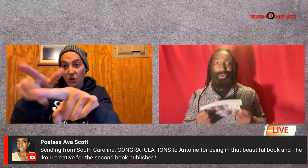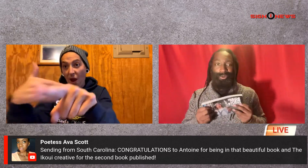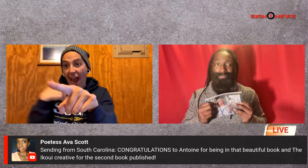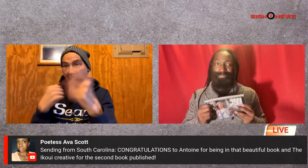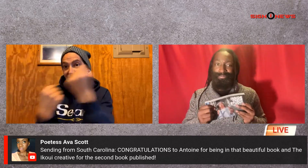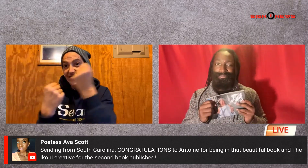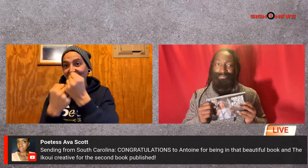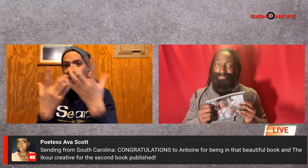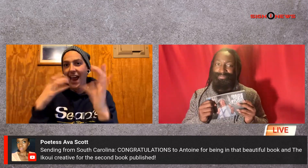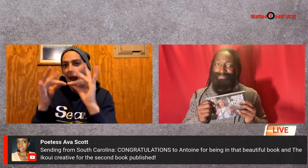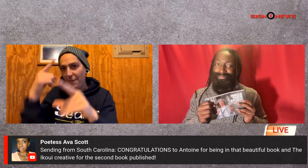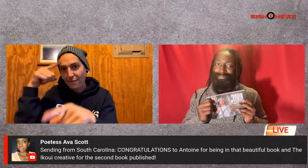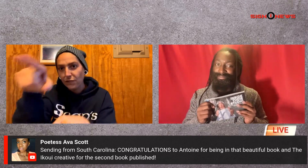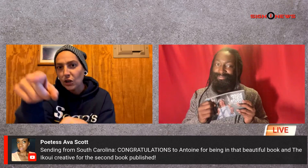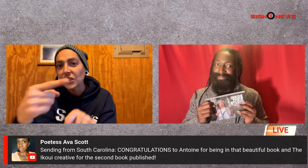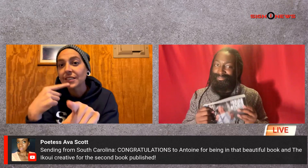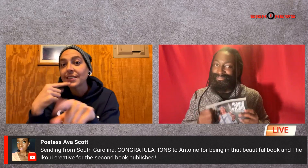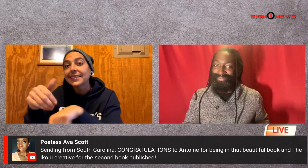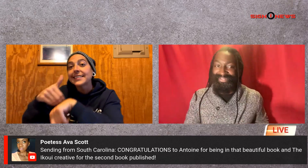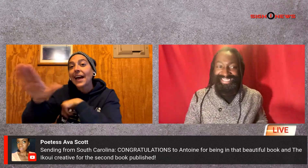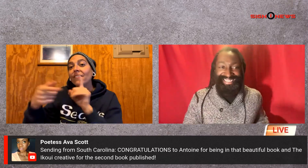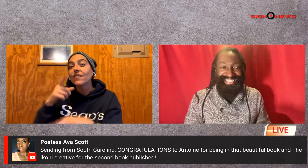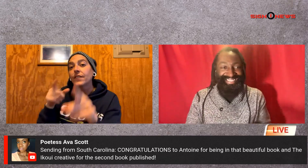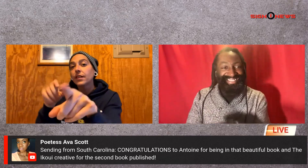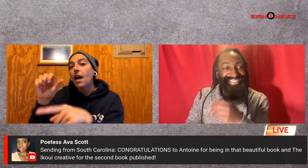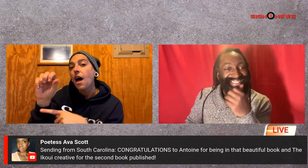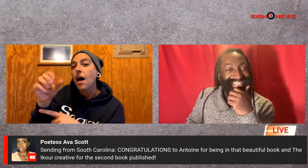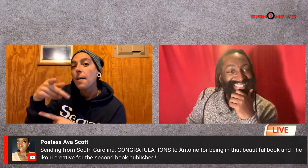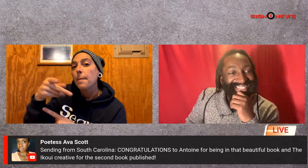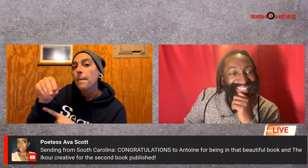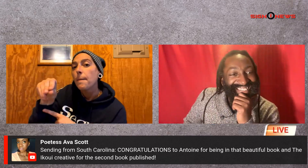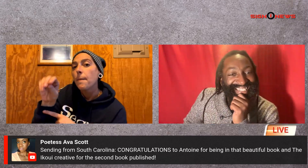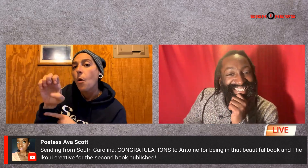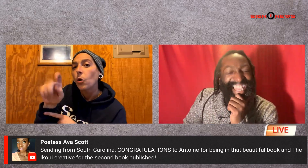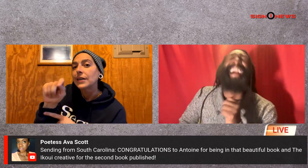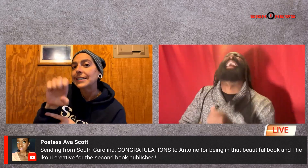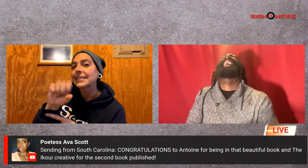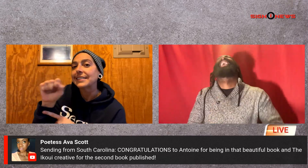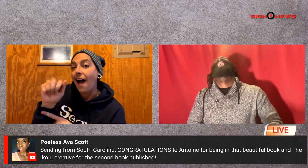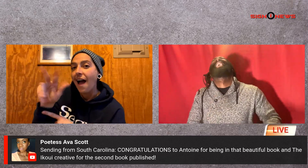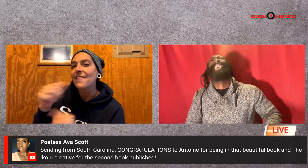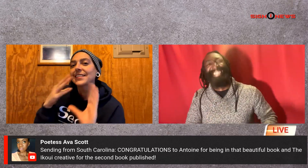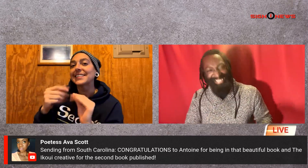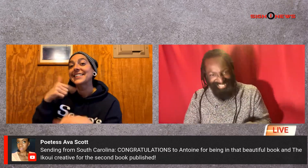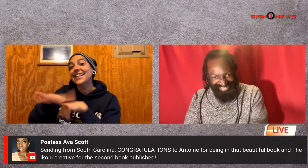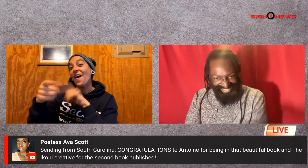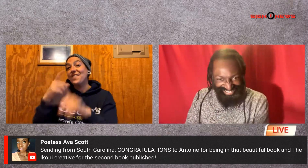have a fan there with a comment for you it's sent from poetess Ava Scott she says sending